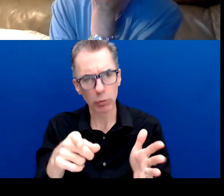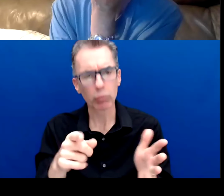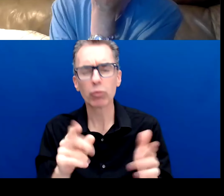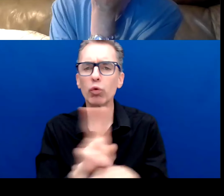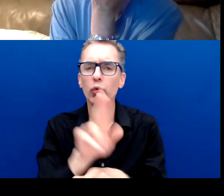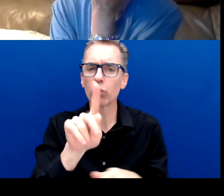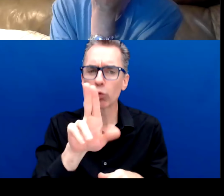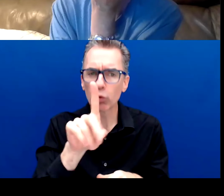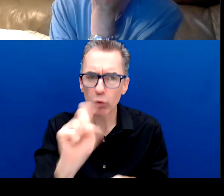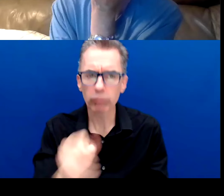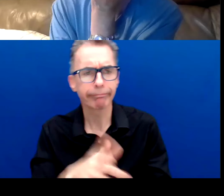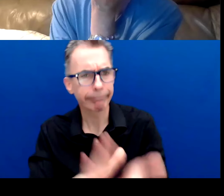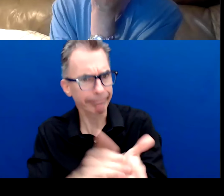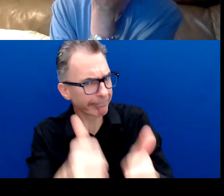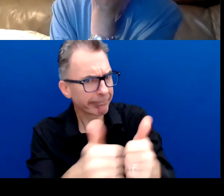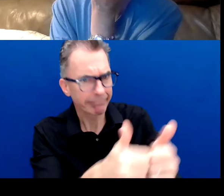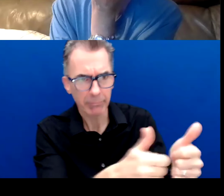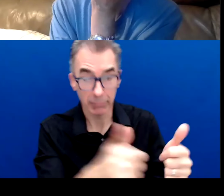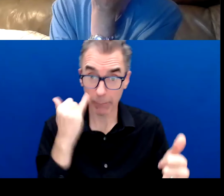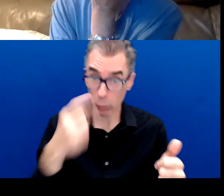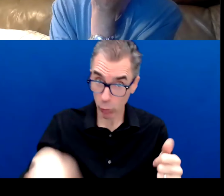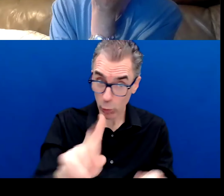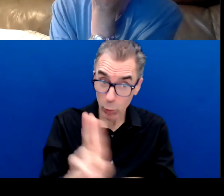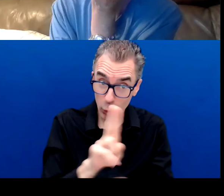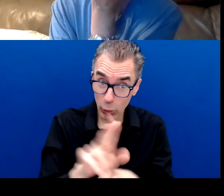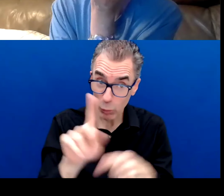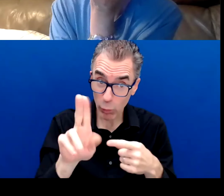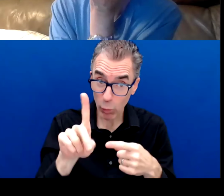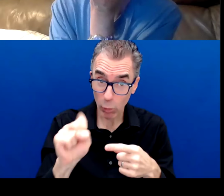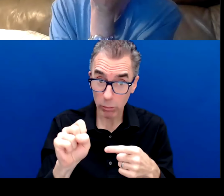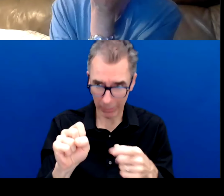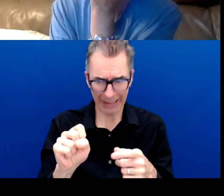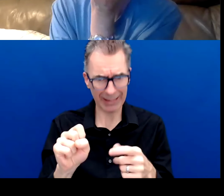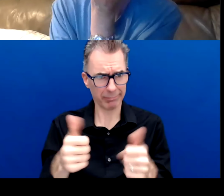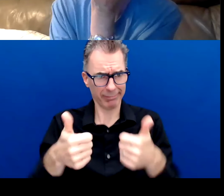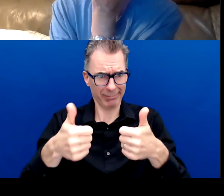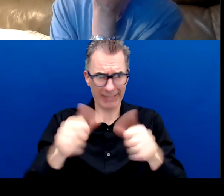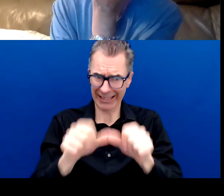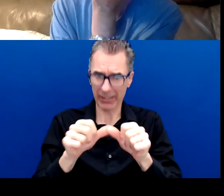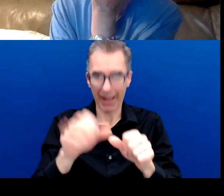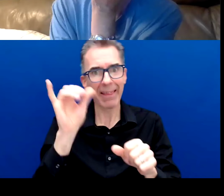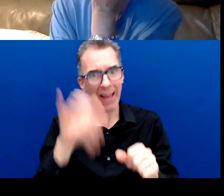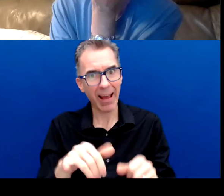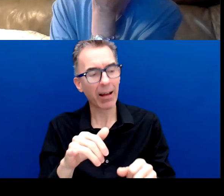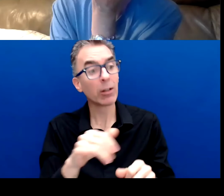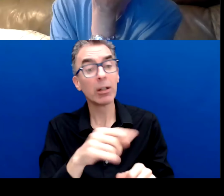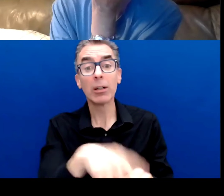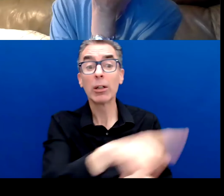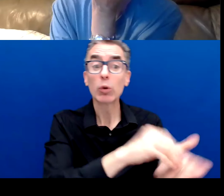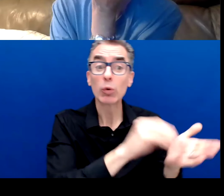and let you know that those of you who are using kudos, good job. And it works well for our students. Okay.